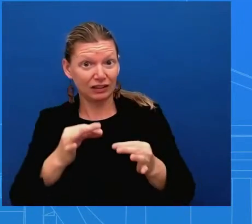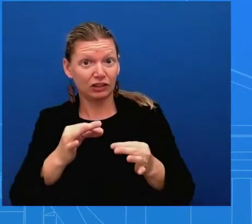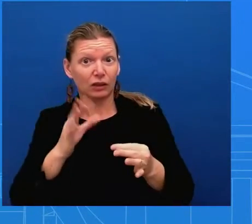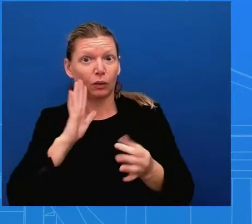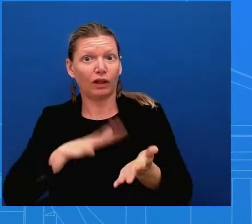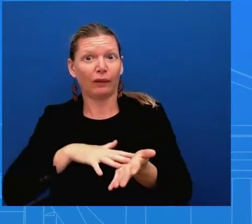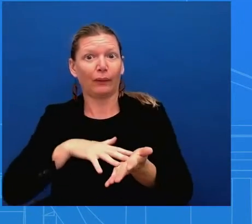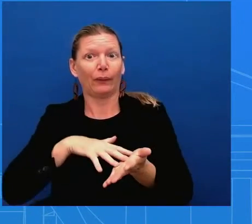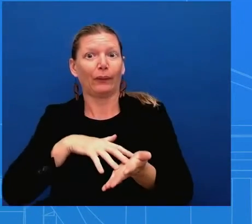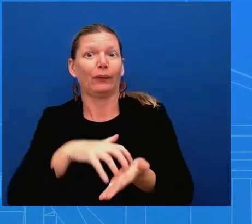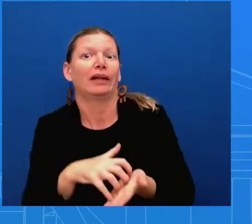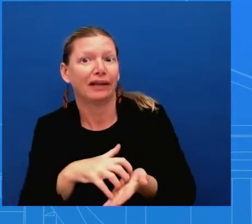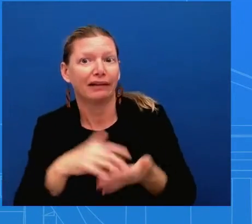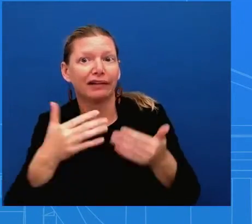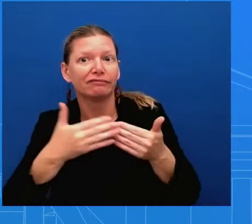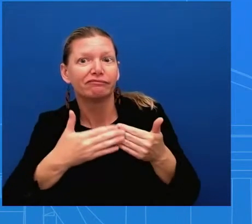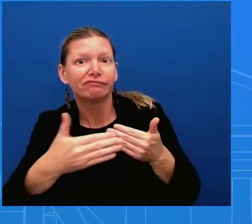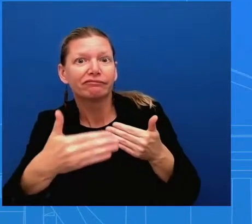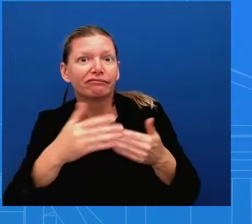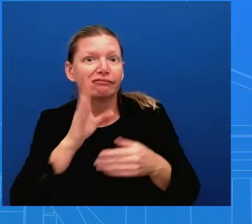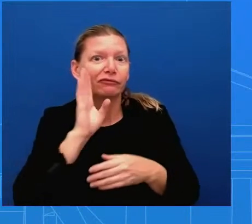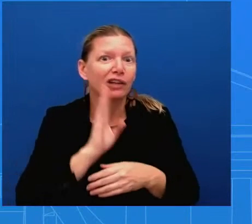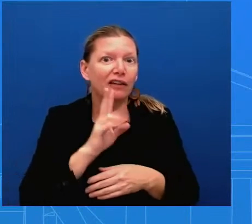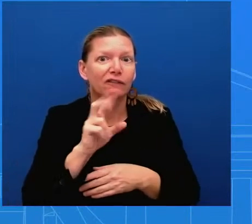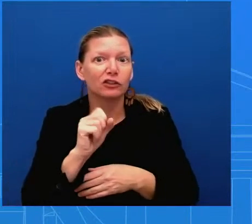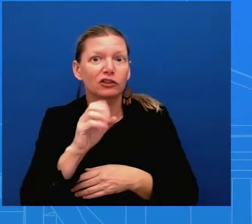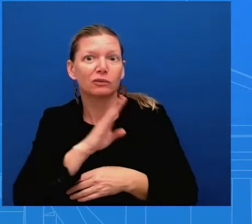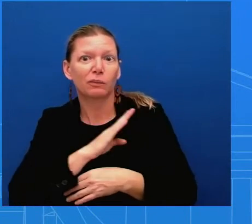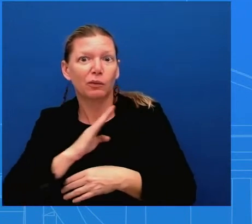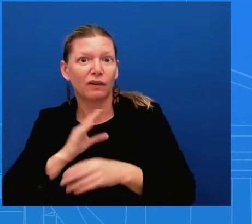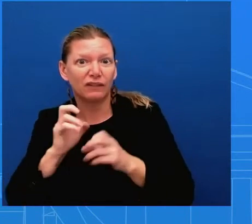still in this country? Ms. Jean-Pierre: No, I totally agree with all the points that you made.